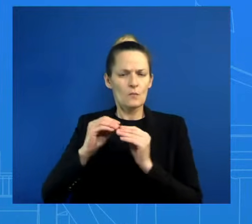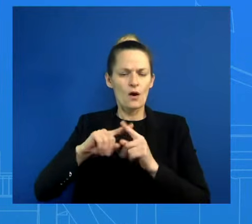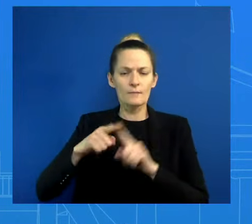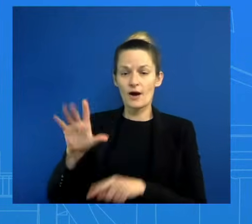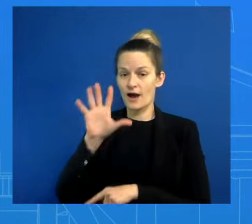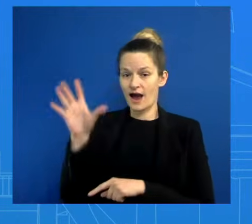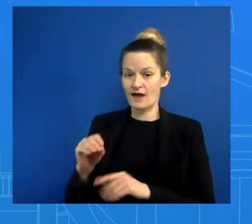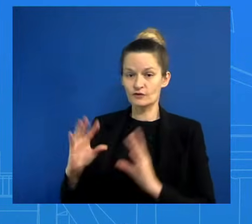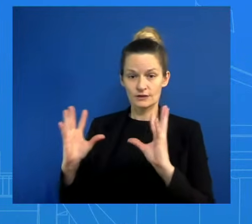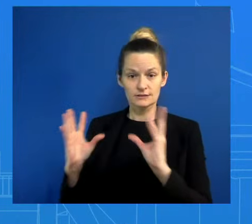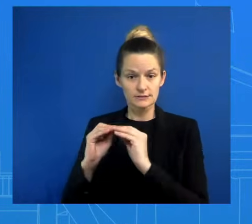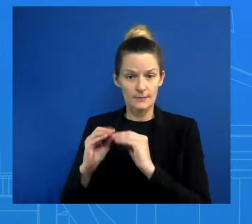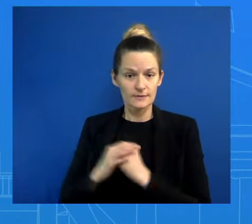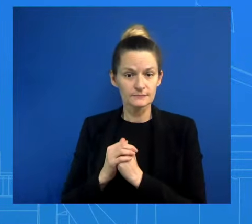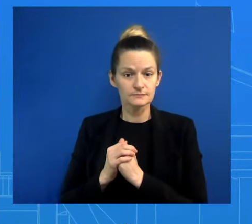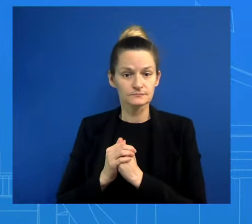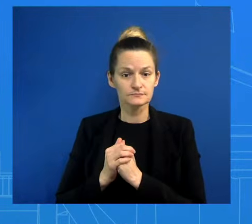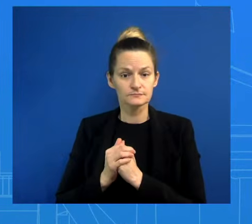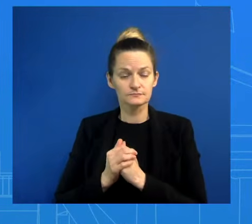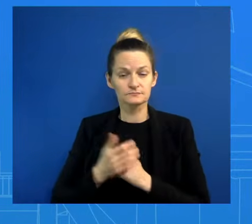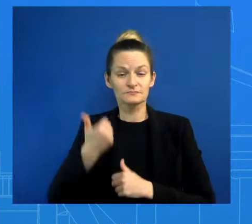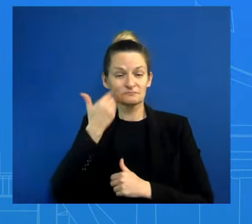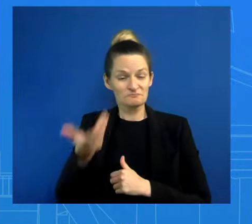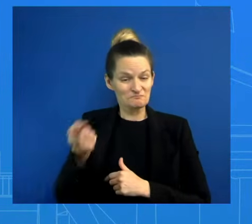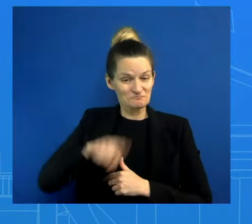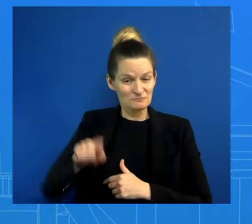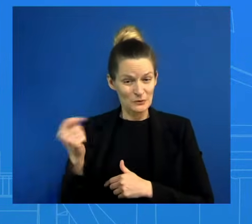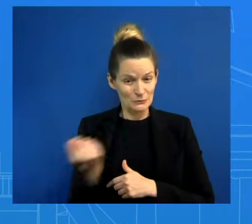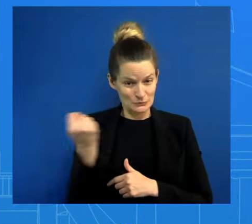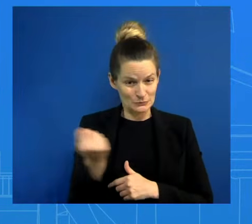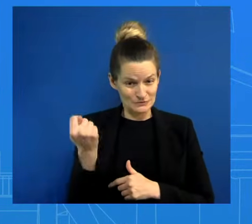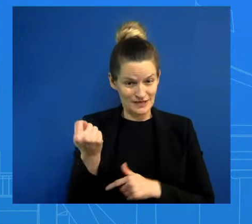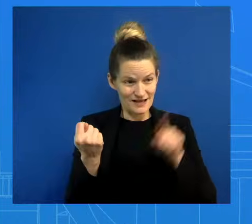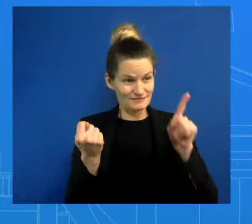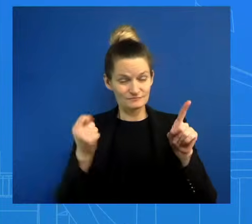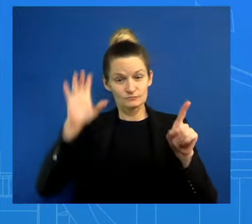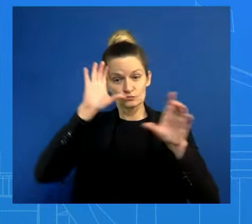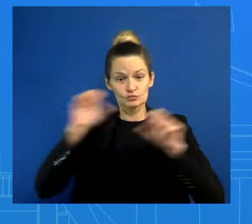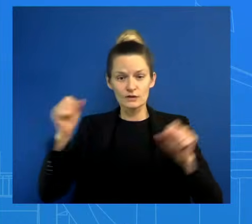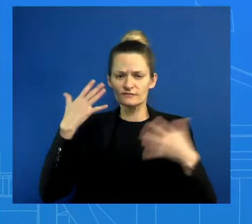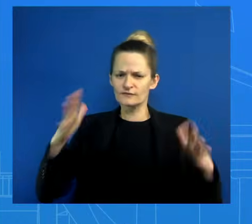Act, accompanied by Members of Congress, members of his Cabinet, and stakeholders.